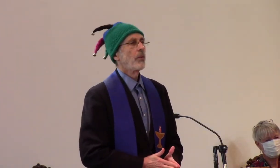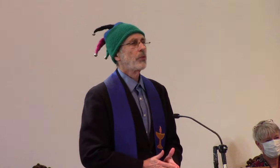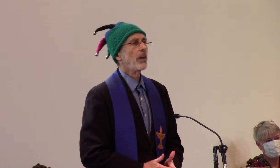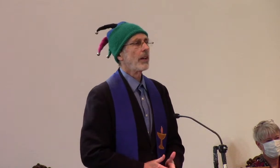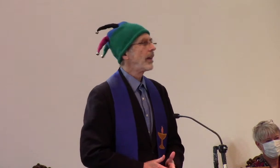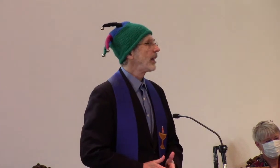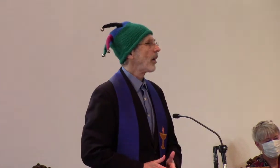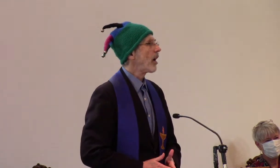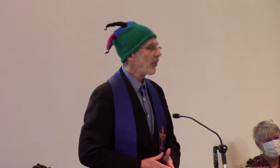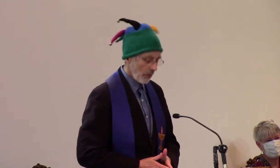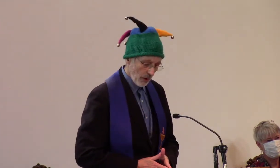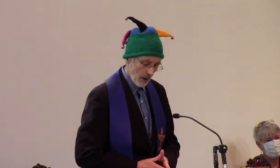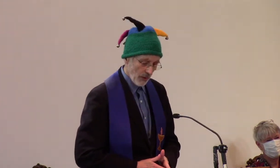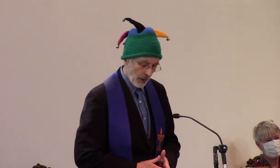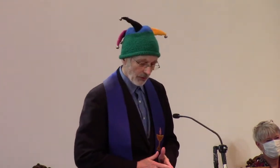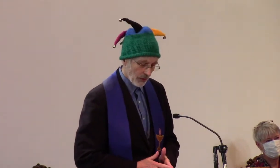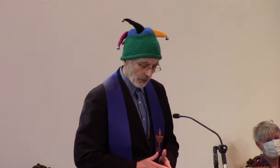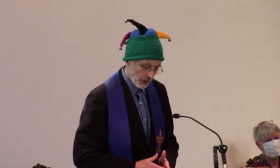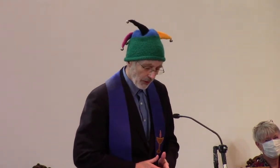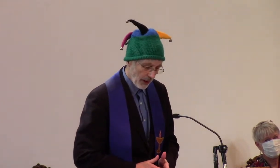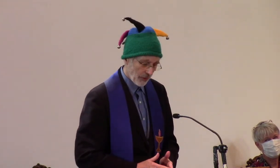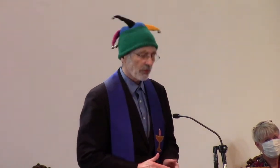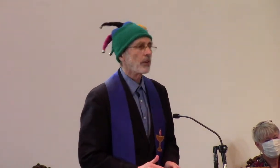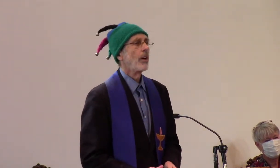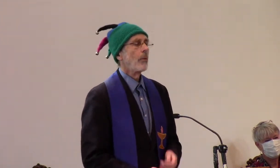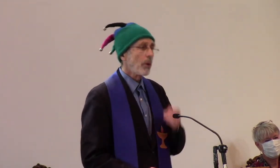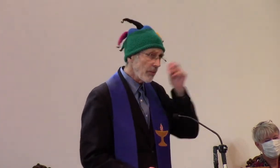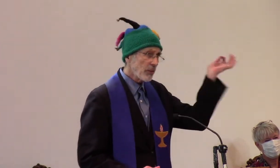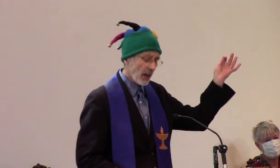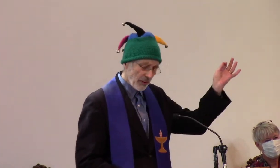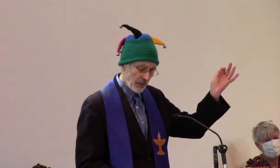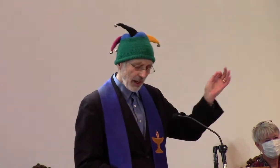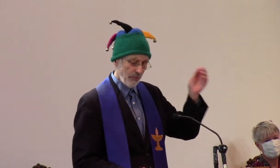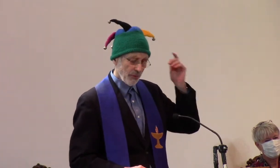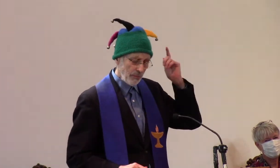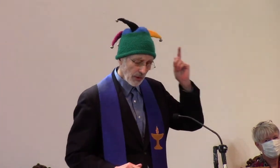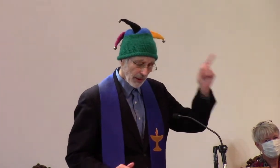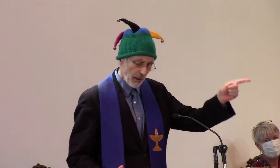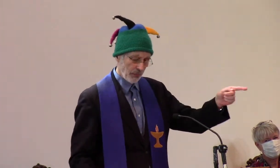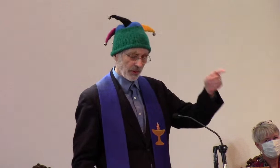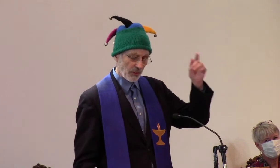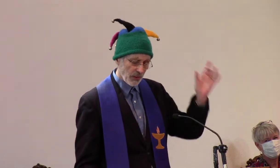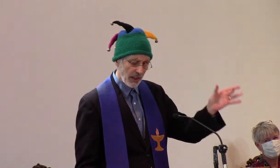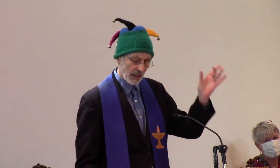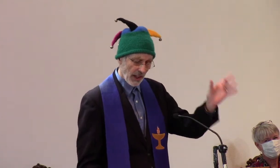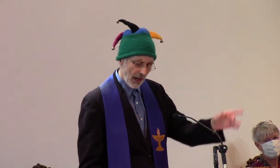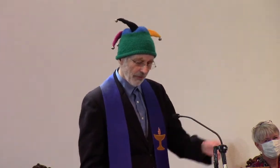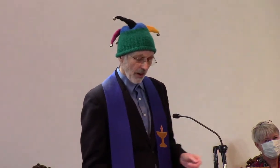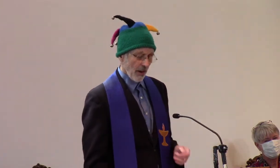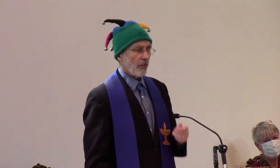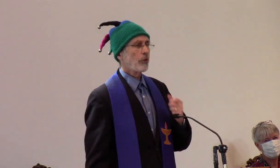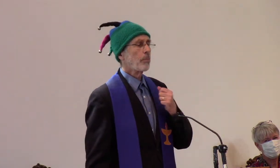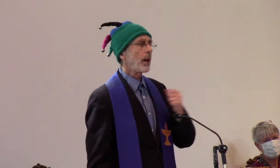off the wall, not so serious. Pull the scotch tape from your lips, and sing, and laugh.